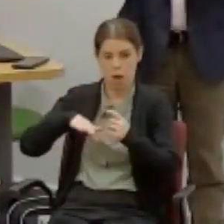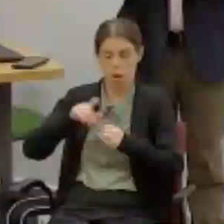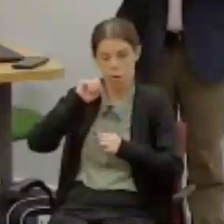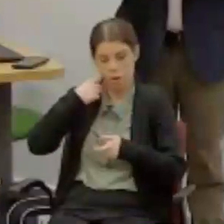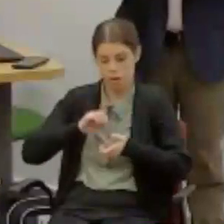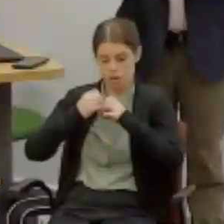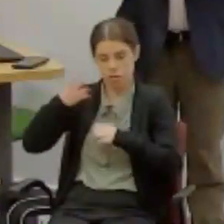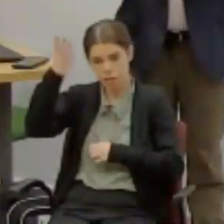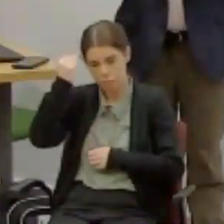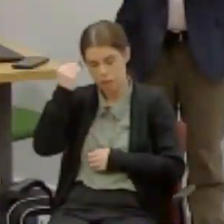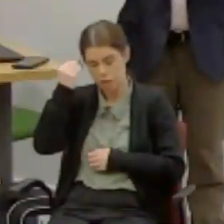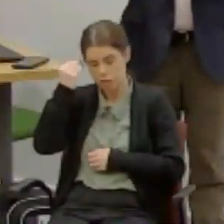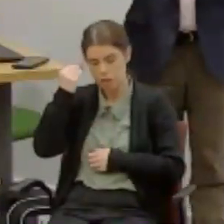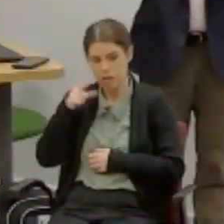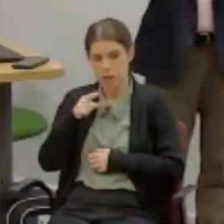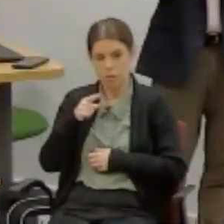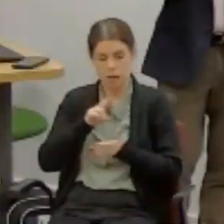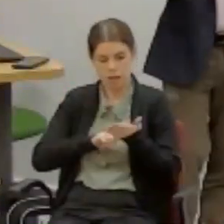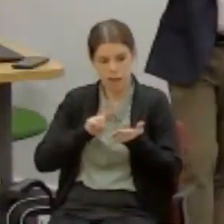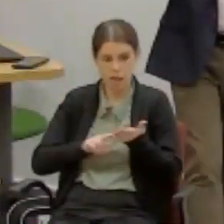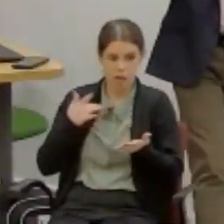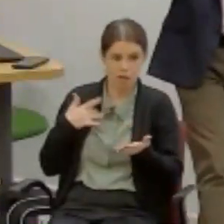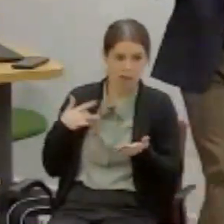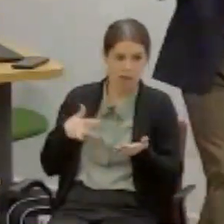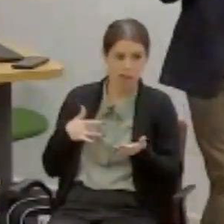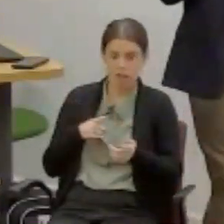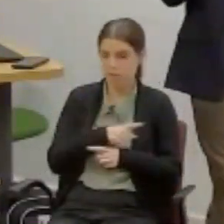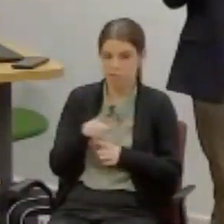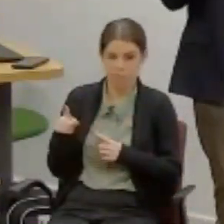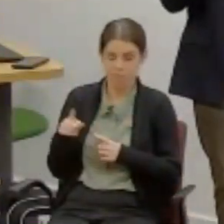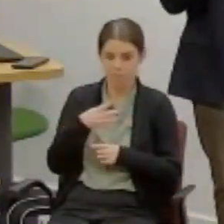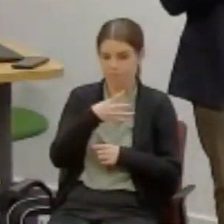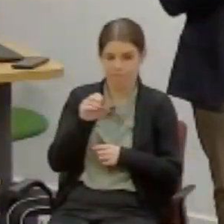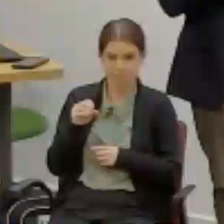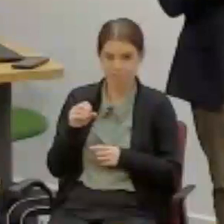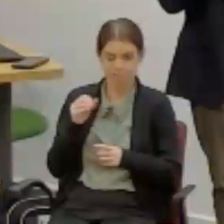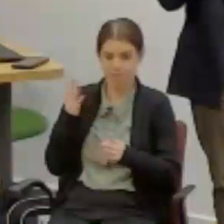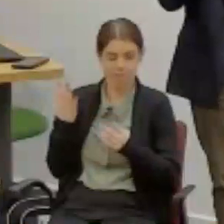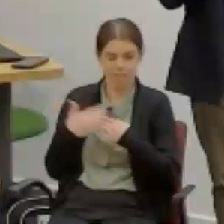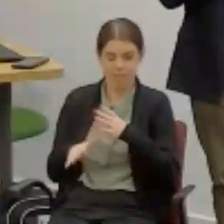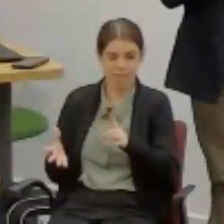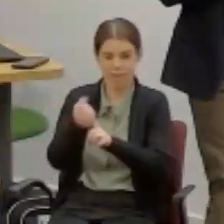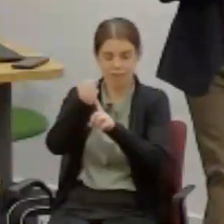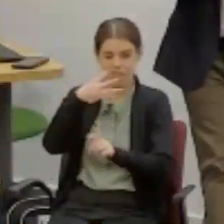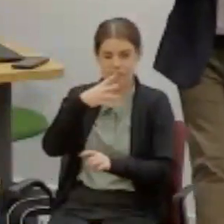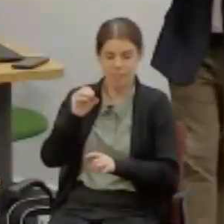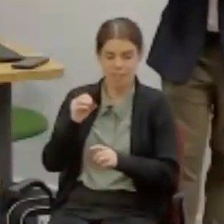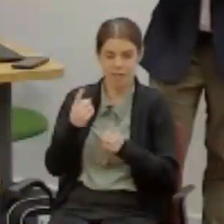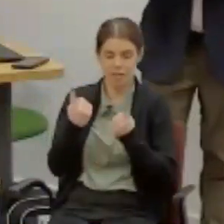dementia. But the way the natural life works is, we all most of us don't get to that age, and many of us will get to that age, and many others get all the problems of the way through.